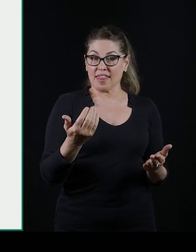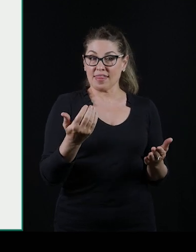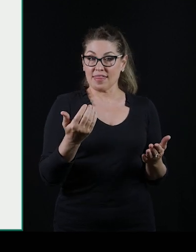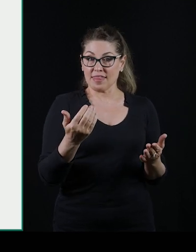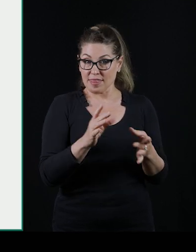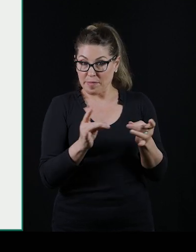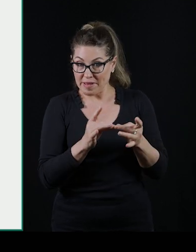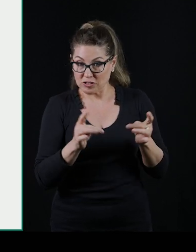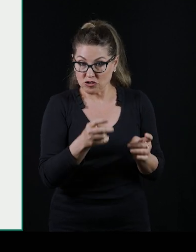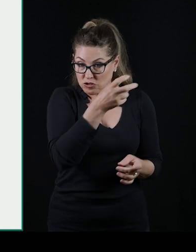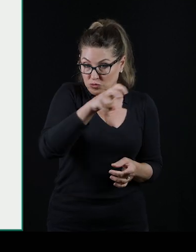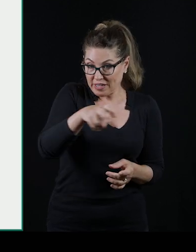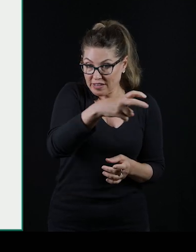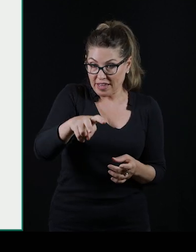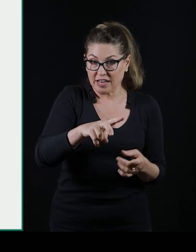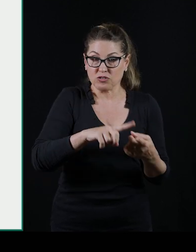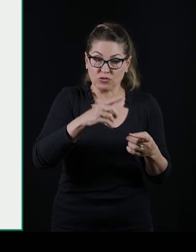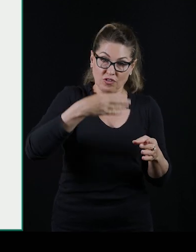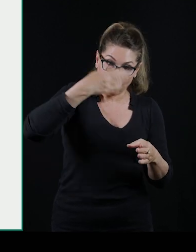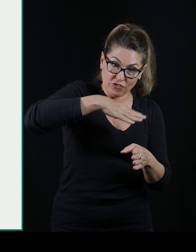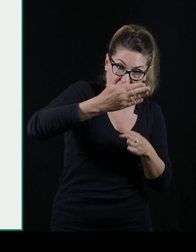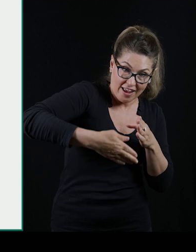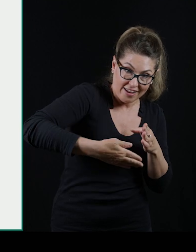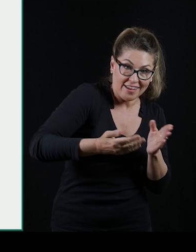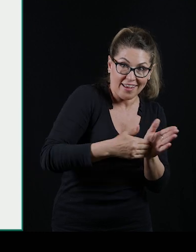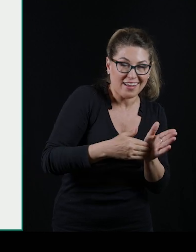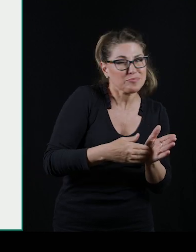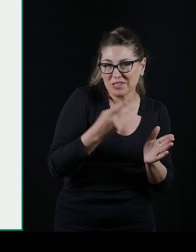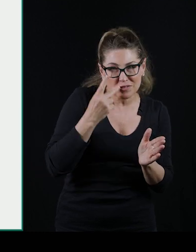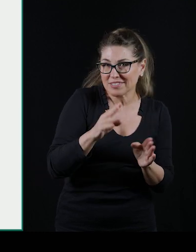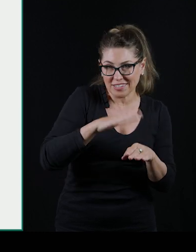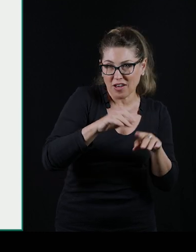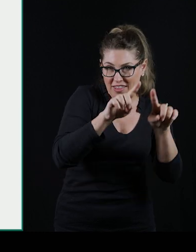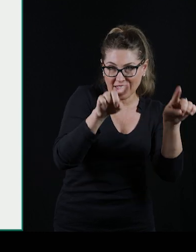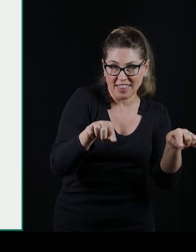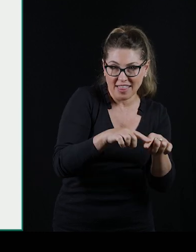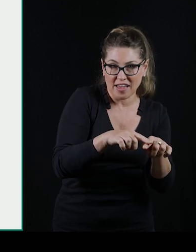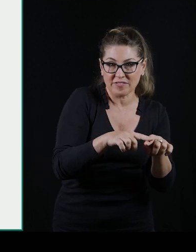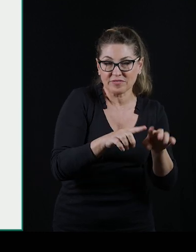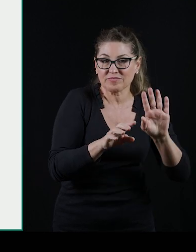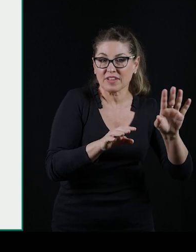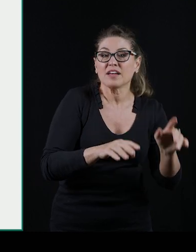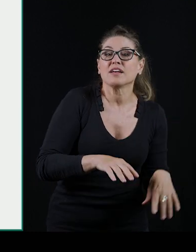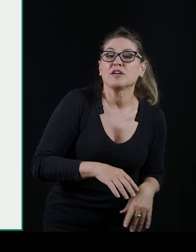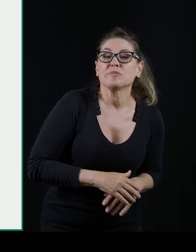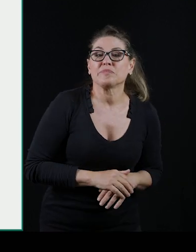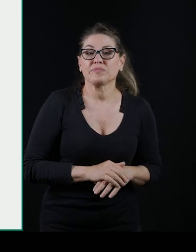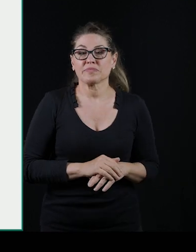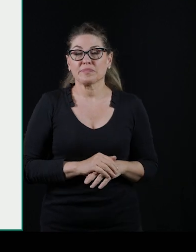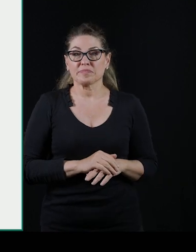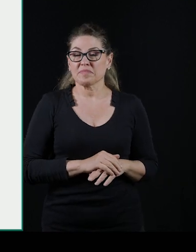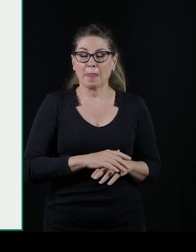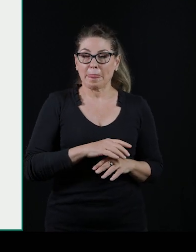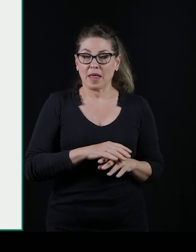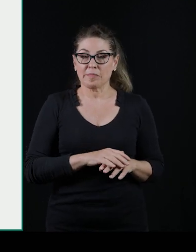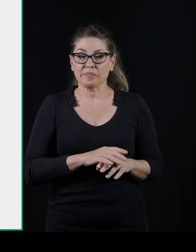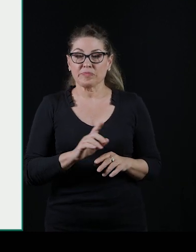from the front ends into those containers. So on the left you can see where we ended. Now, this is not the final state we're in today.